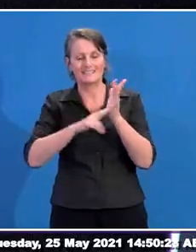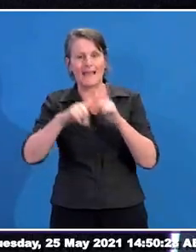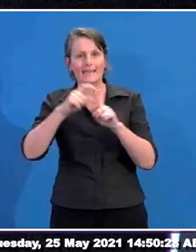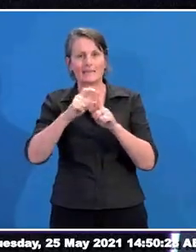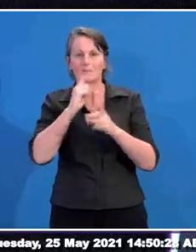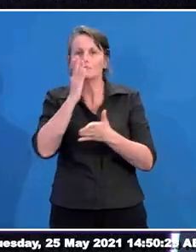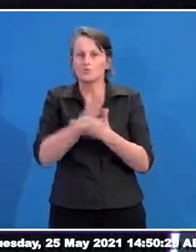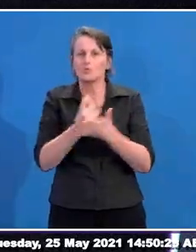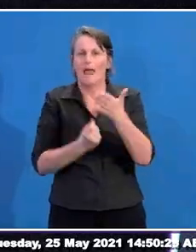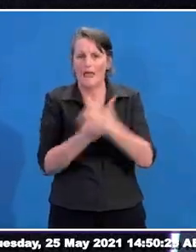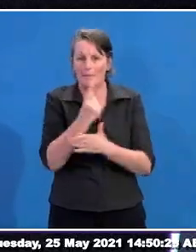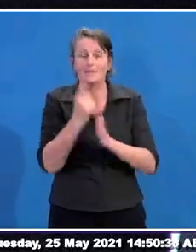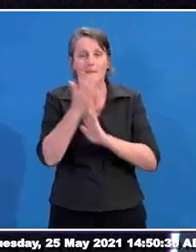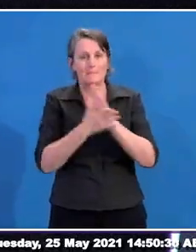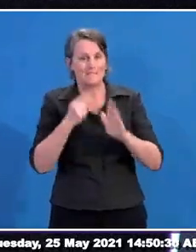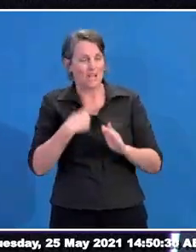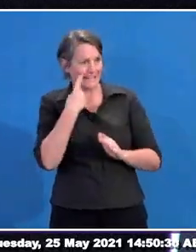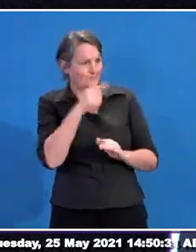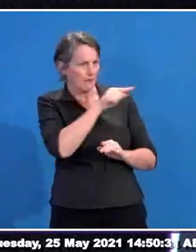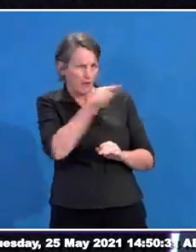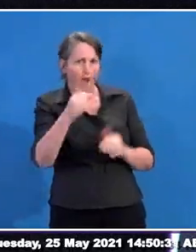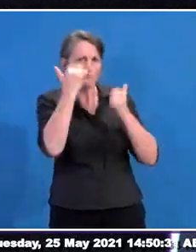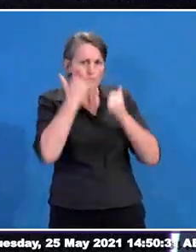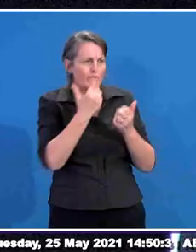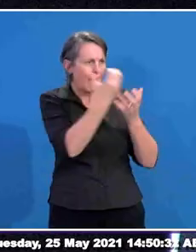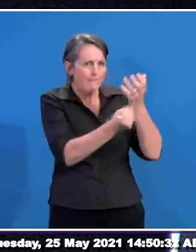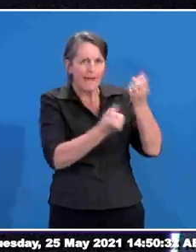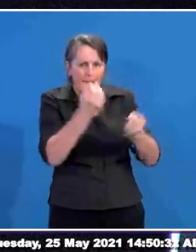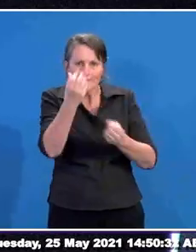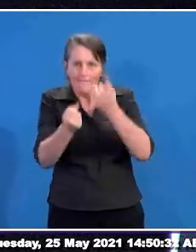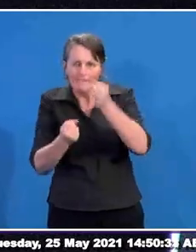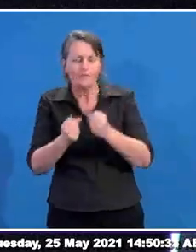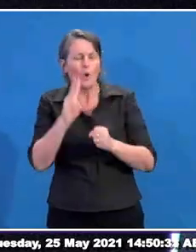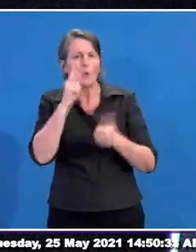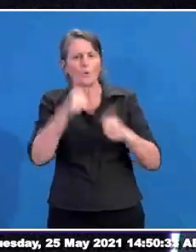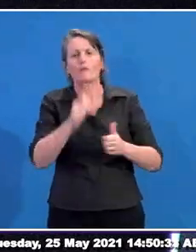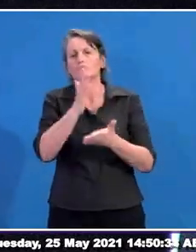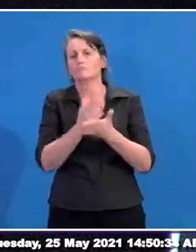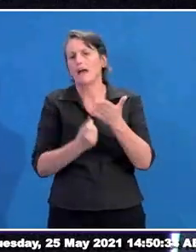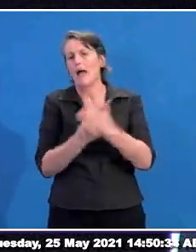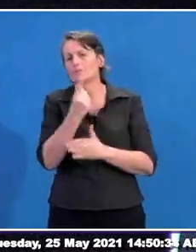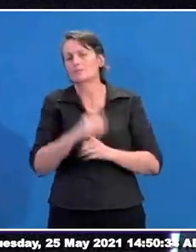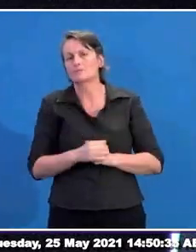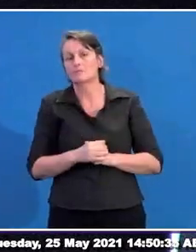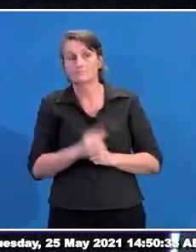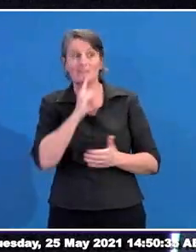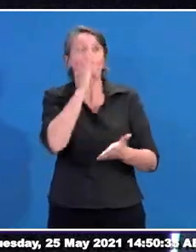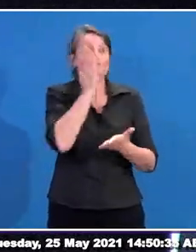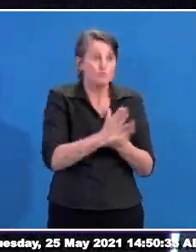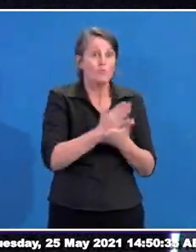leans towards it most likely happened. So either I can absolutely prove it or I most likely believe that